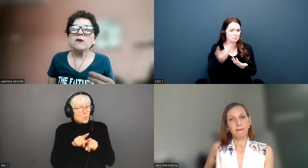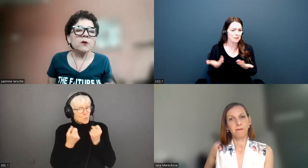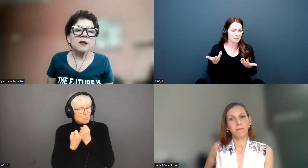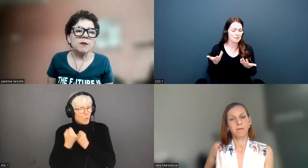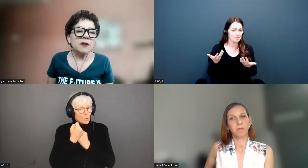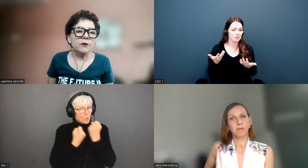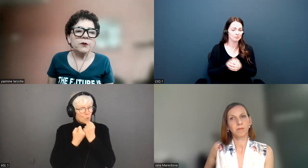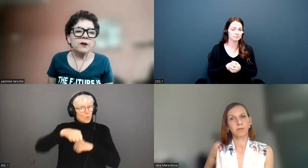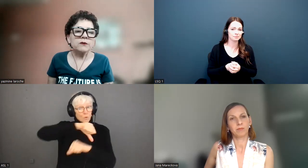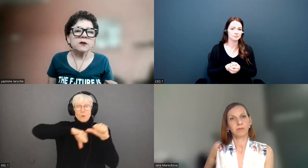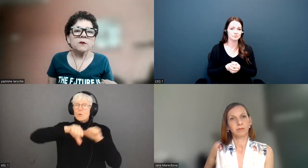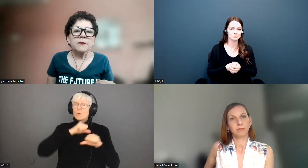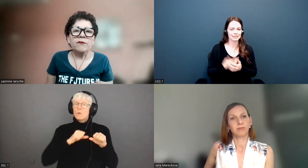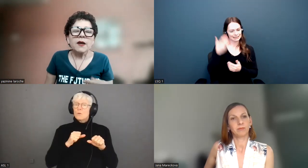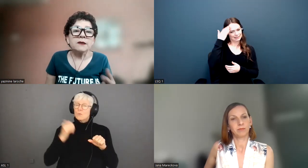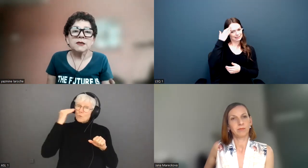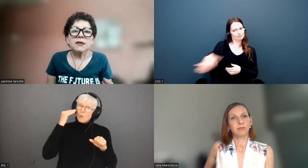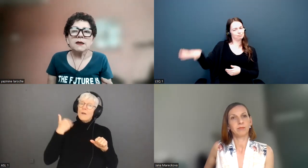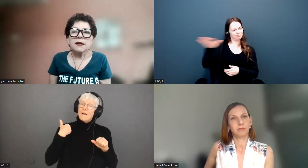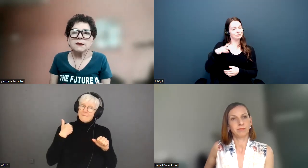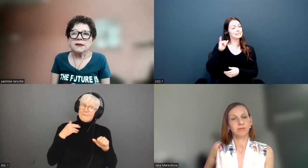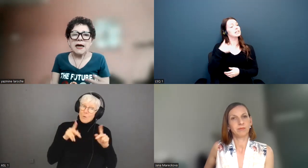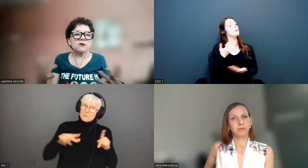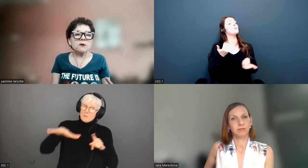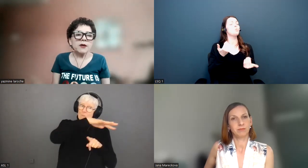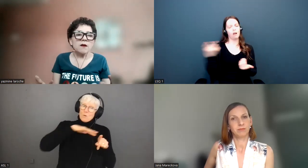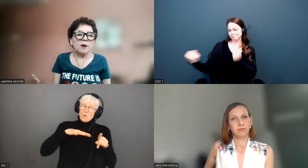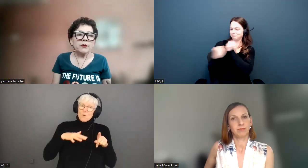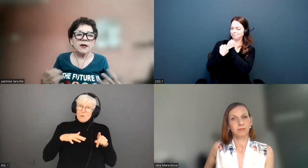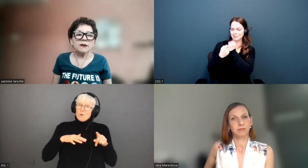you know are going to be there for you so I just think it's a natural way to operate